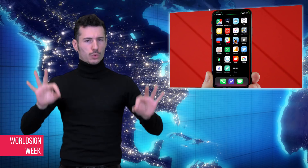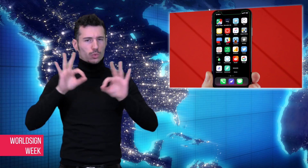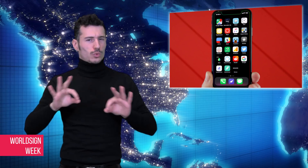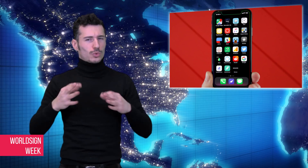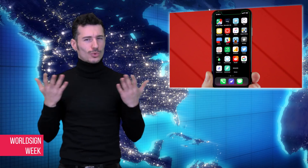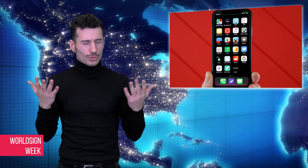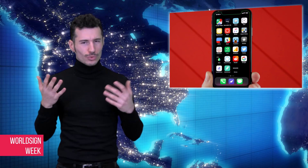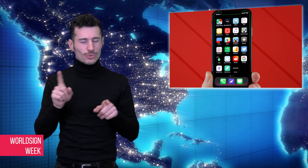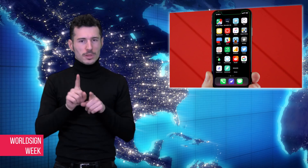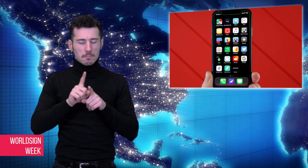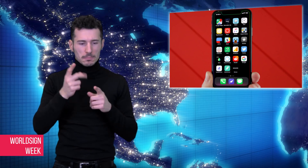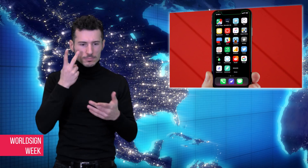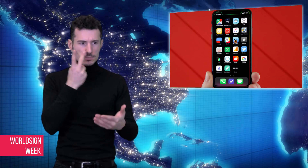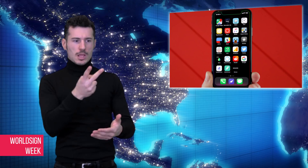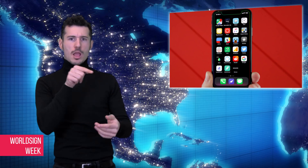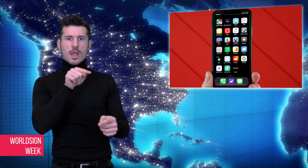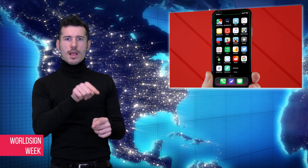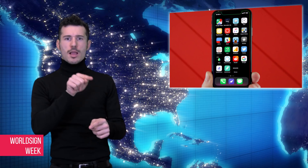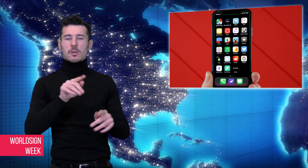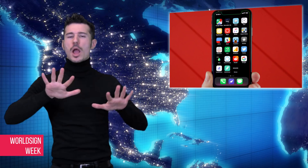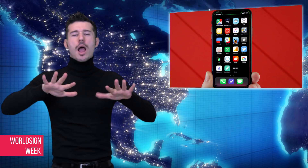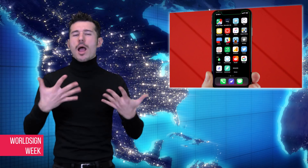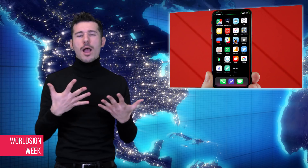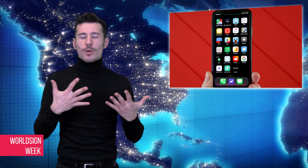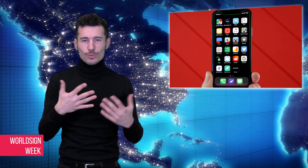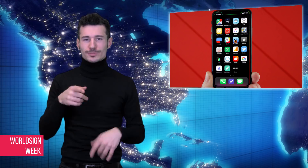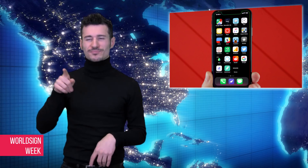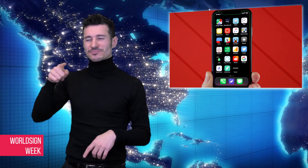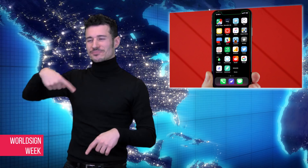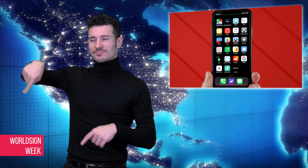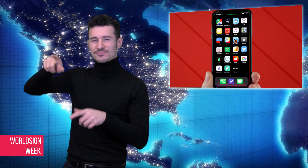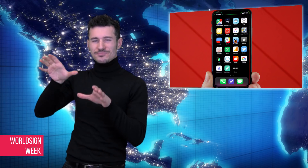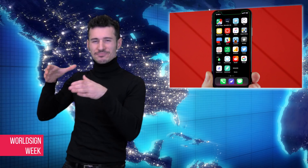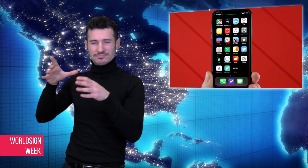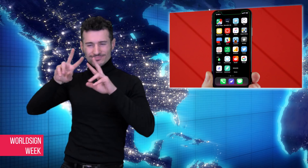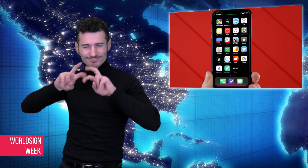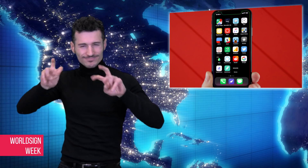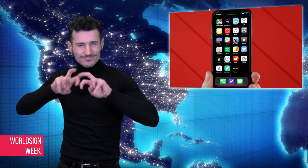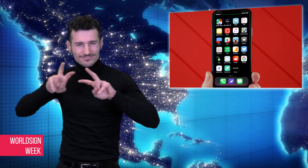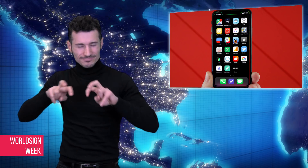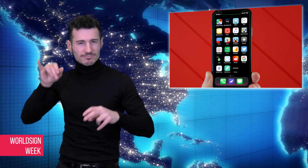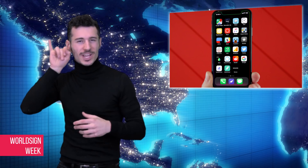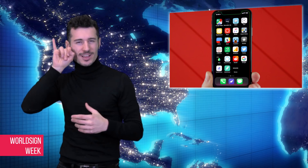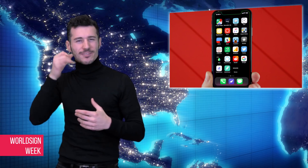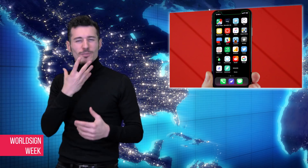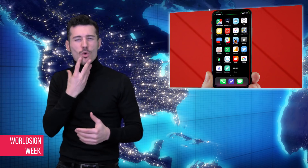slowdown in speed tests to which Apple